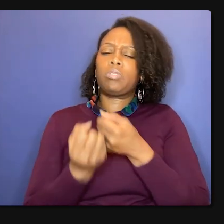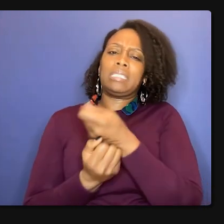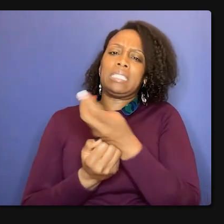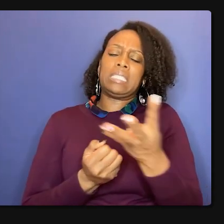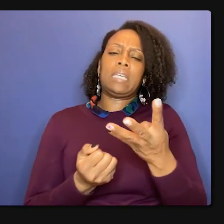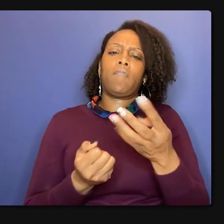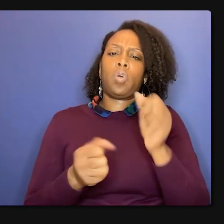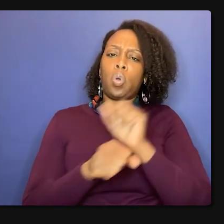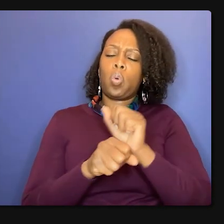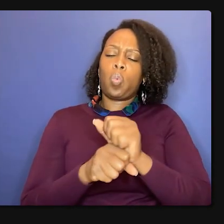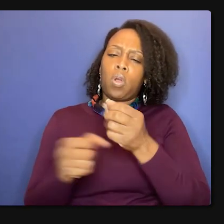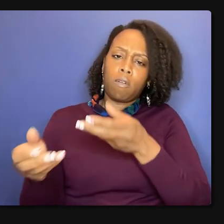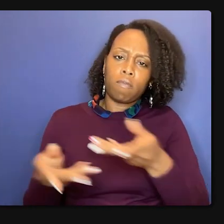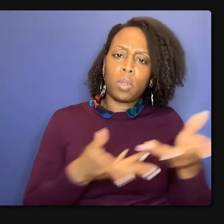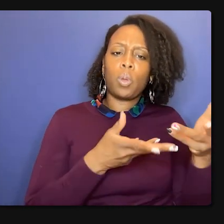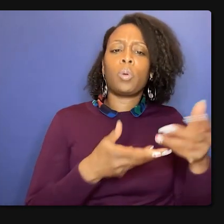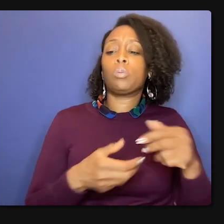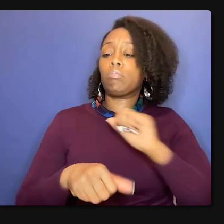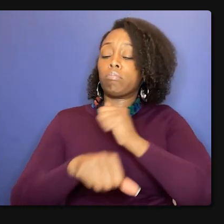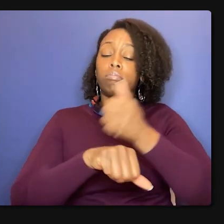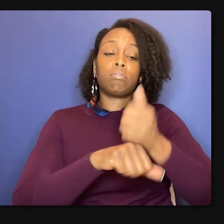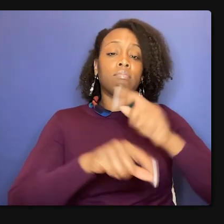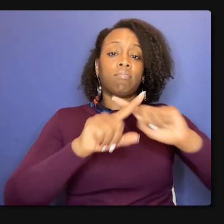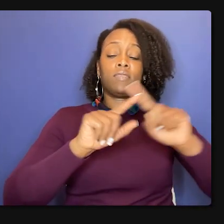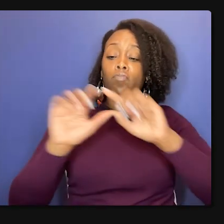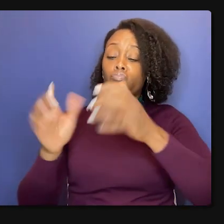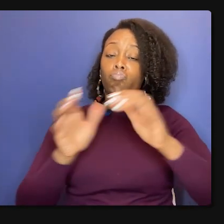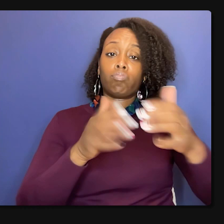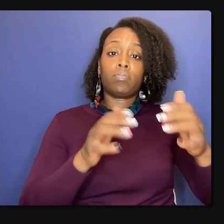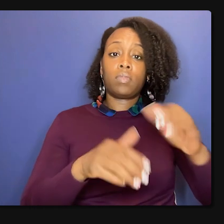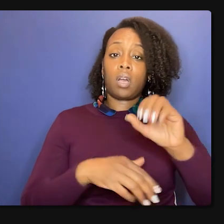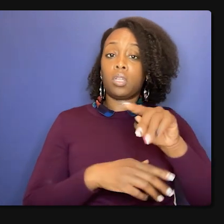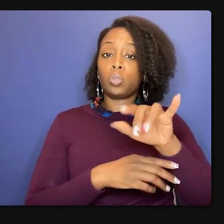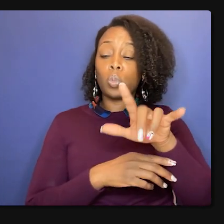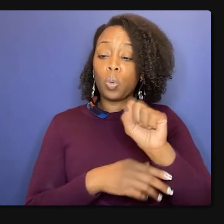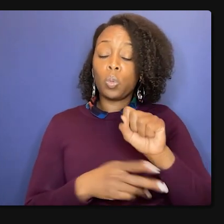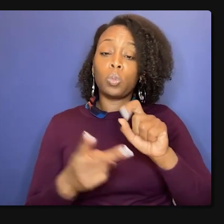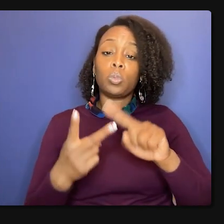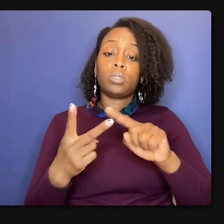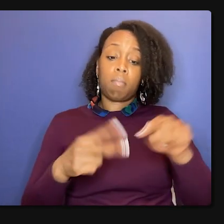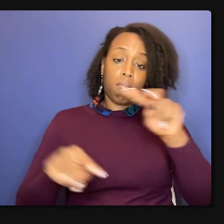such as setting up groups of consoles, deploying titles, monitoring consoles,